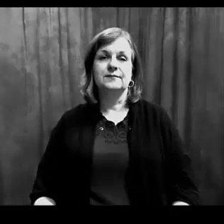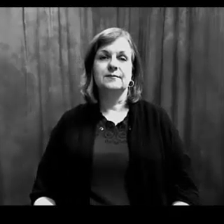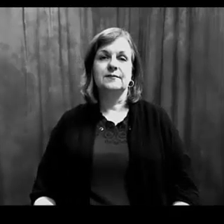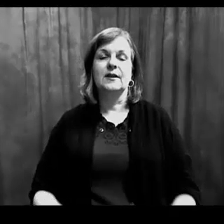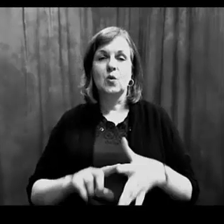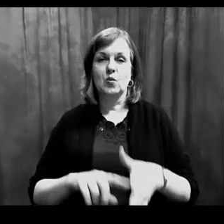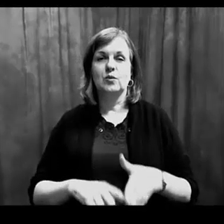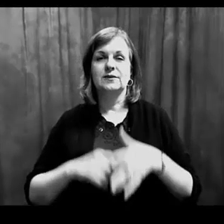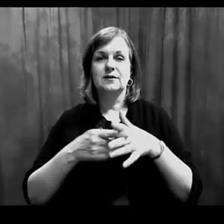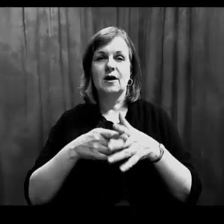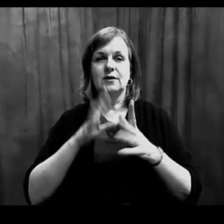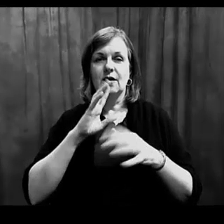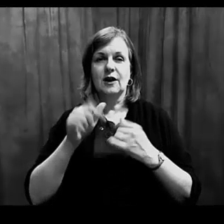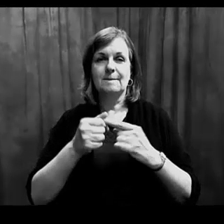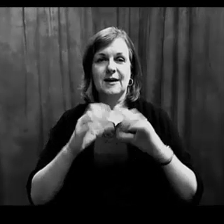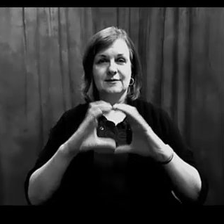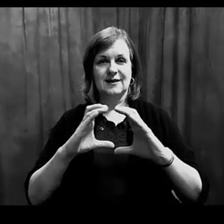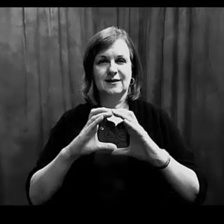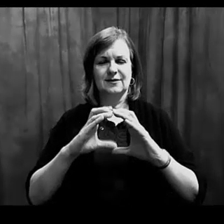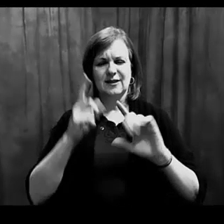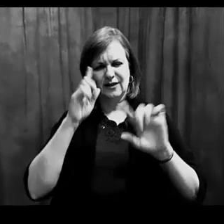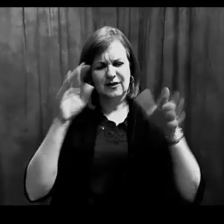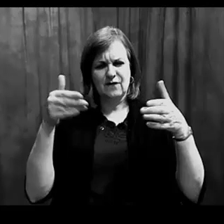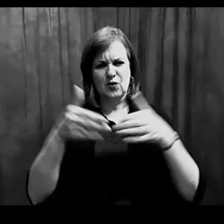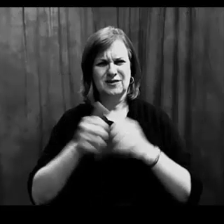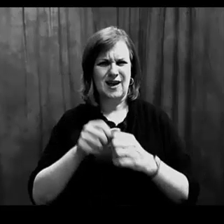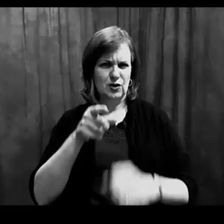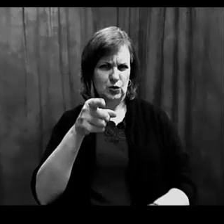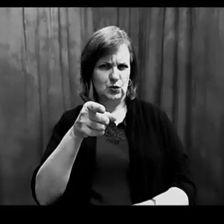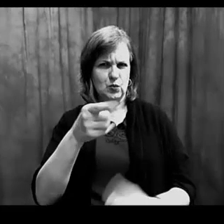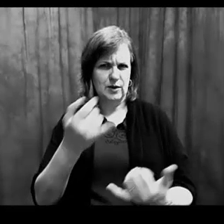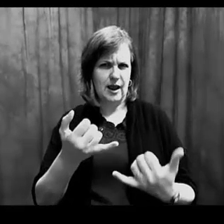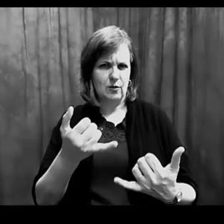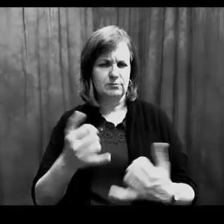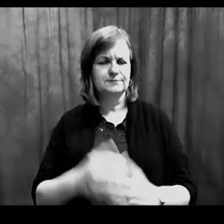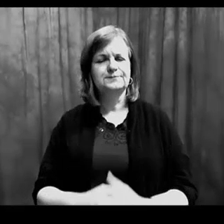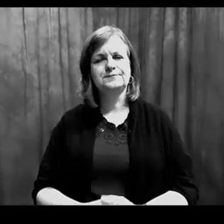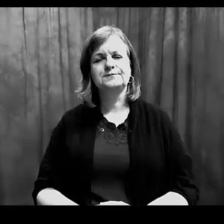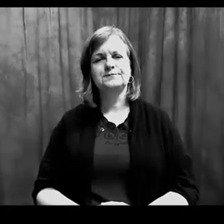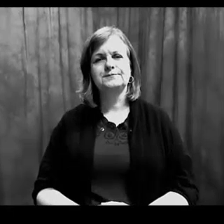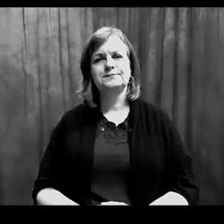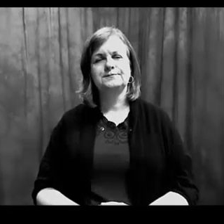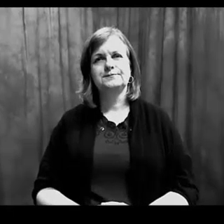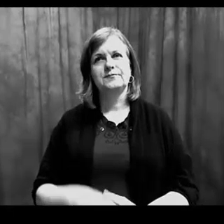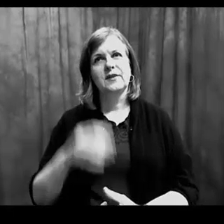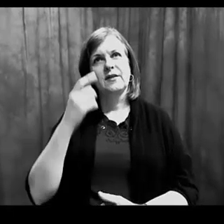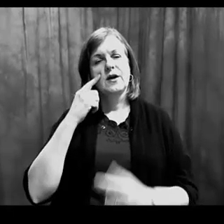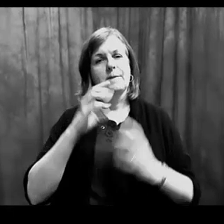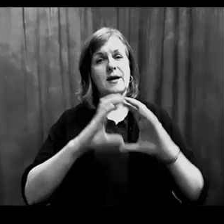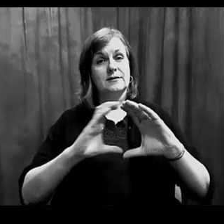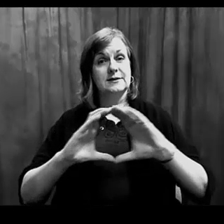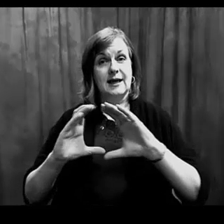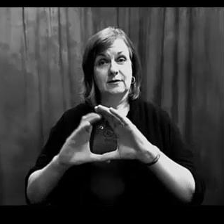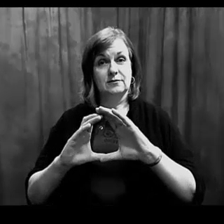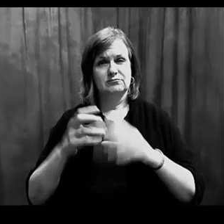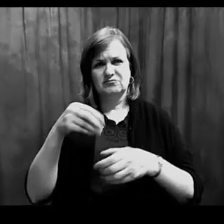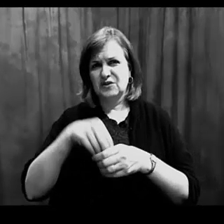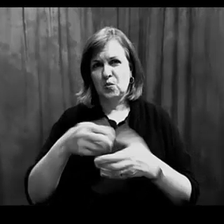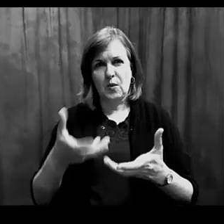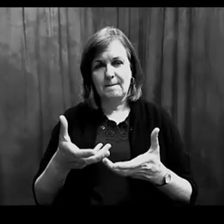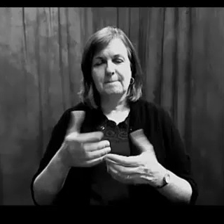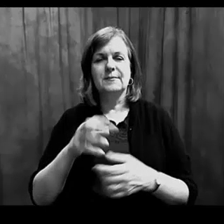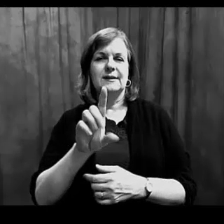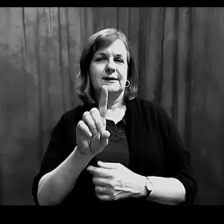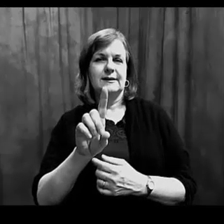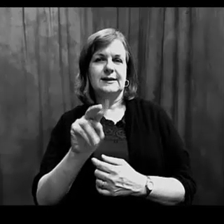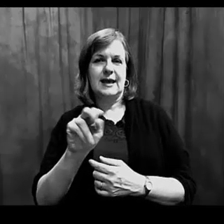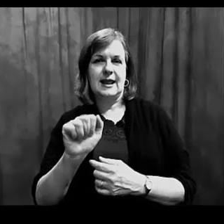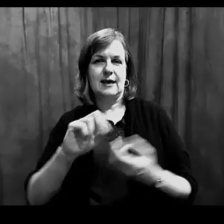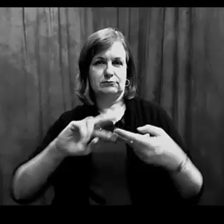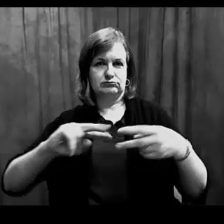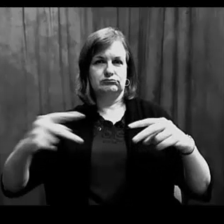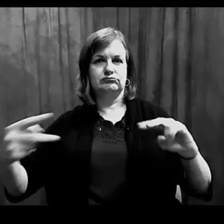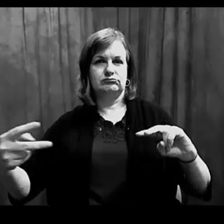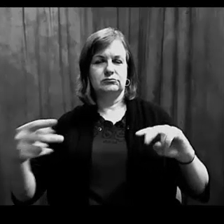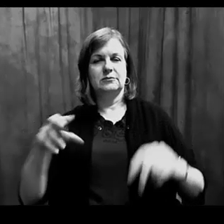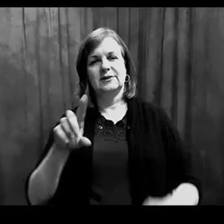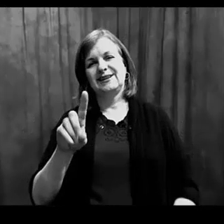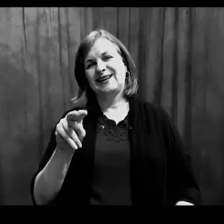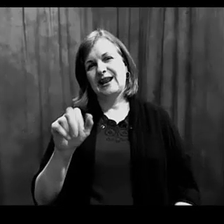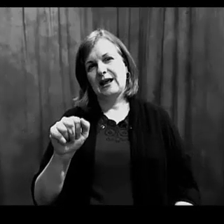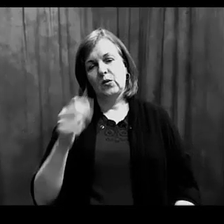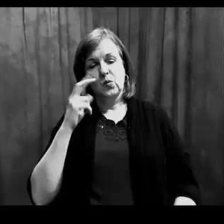so the cells that were going to start talking about - lets focus on you mostly here - we're going to think about cells that have DNA